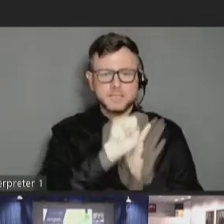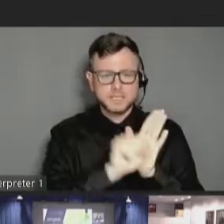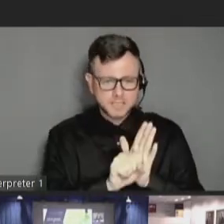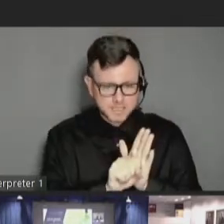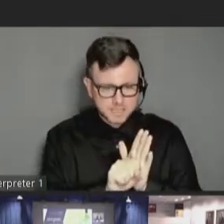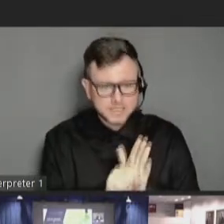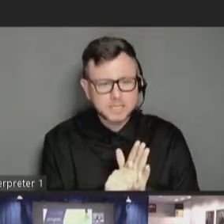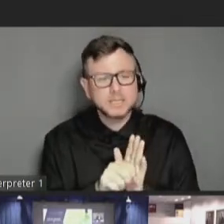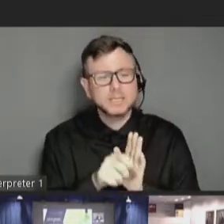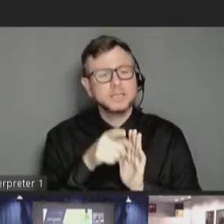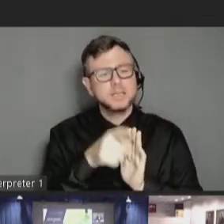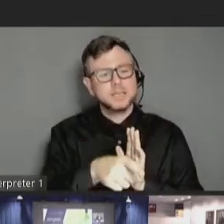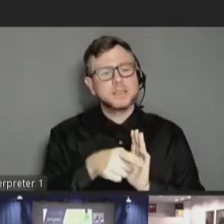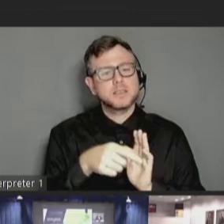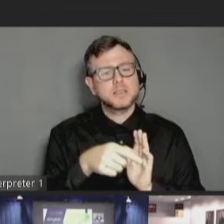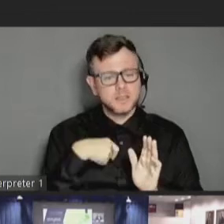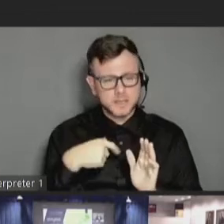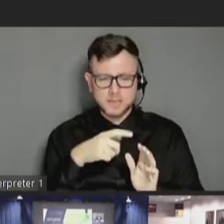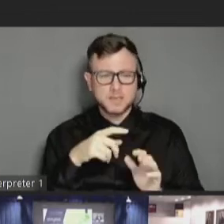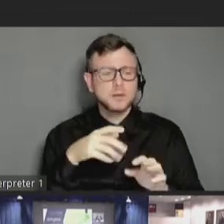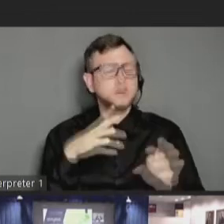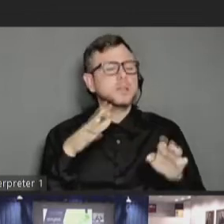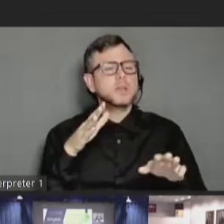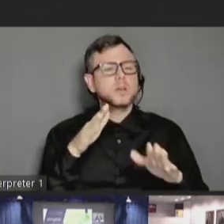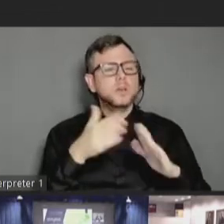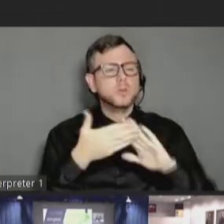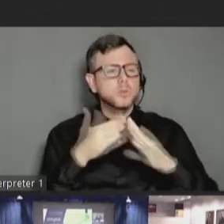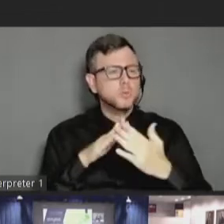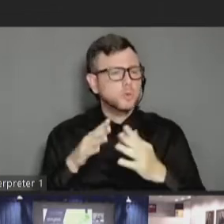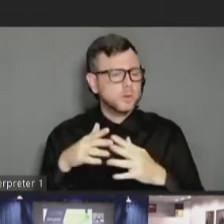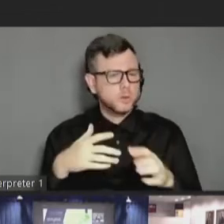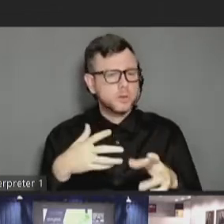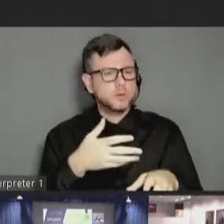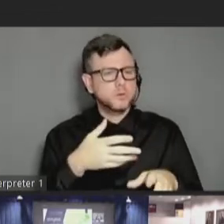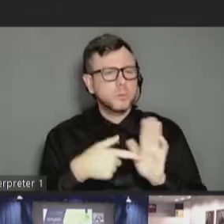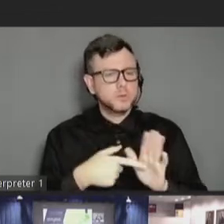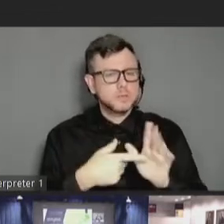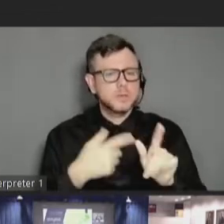community health representatives from tribal nations, peers, and outreach workers. And over